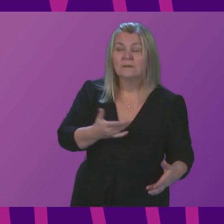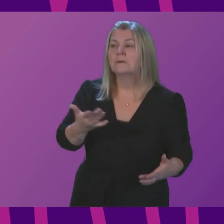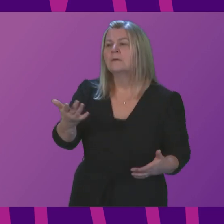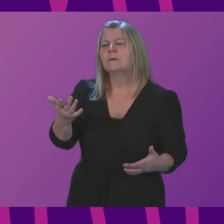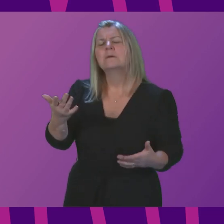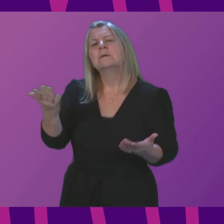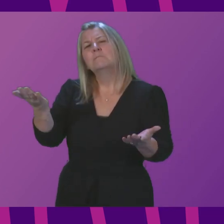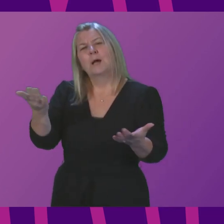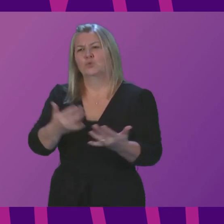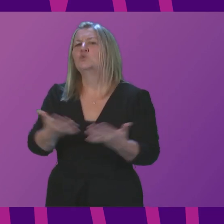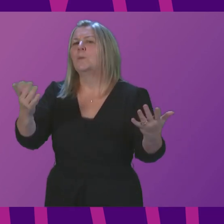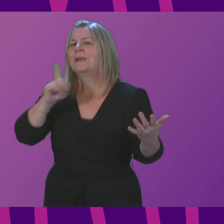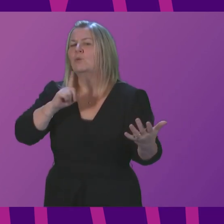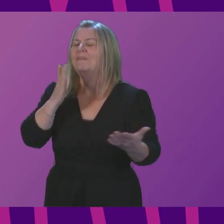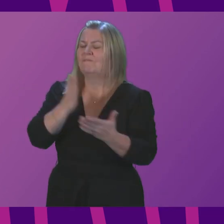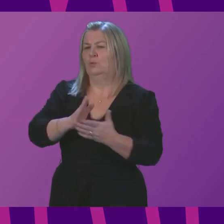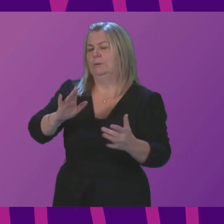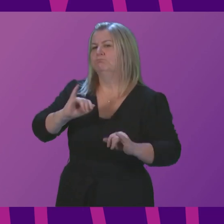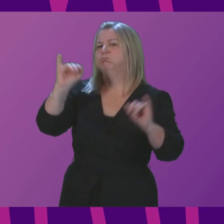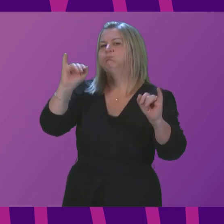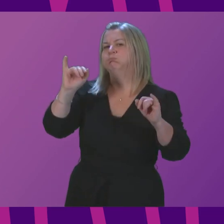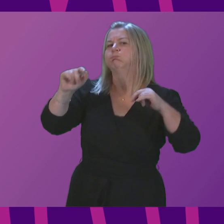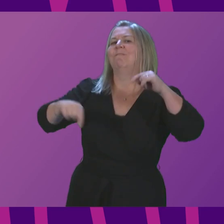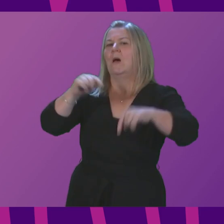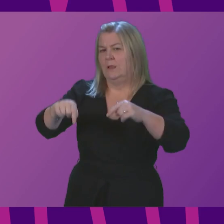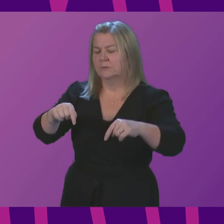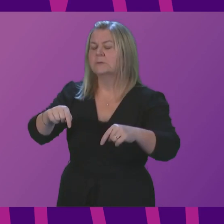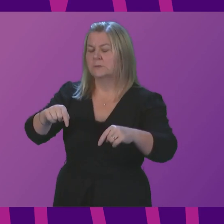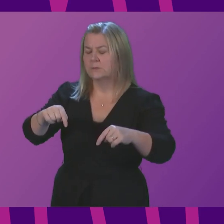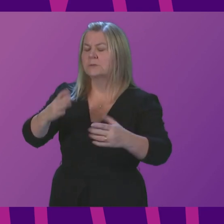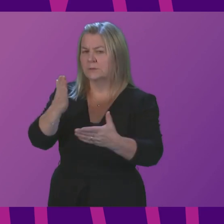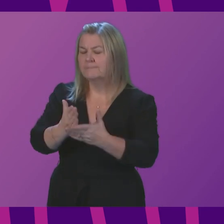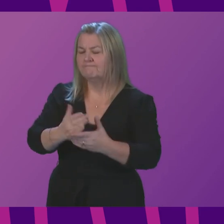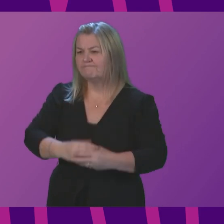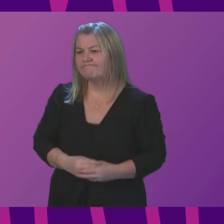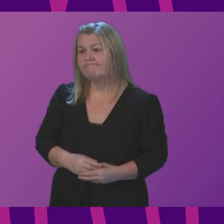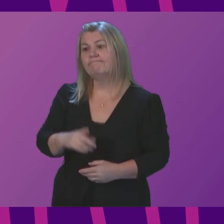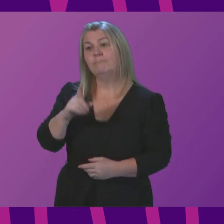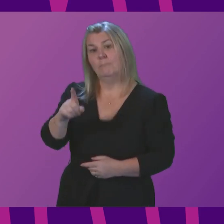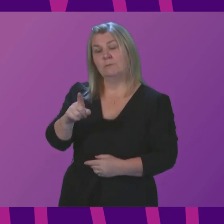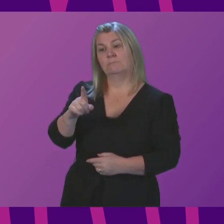women suffer very serious violence, abuse and harassment. Within that, though, women